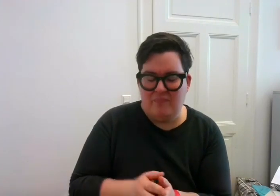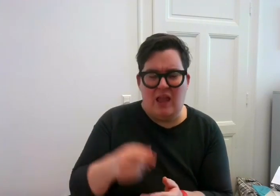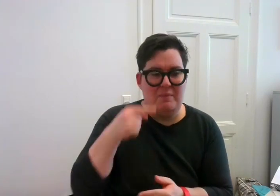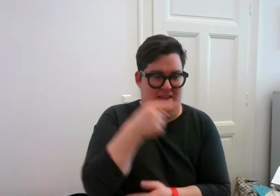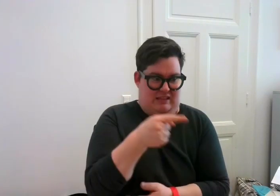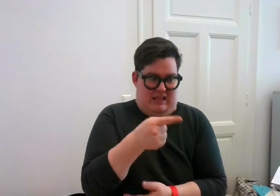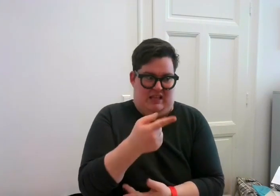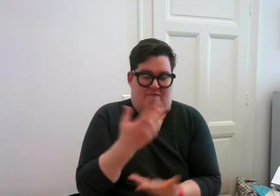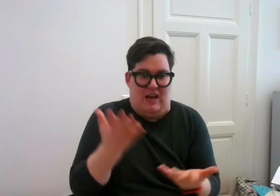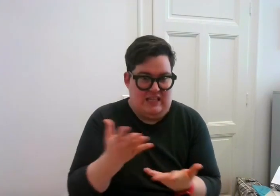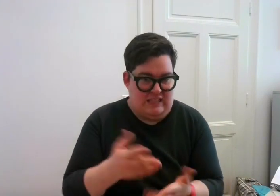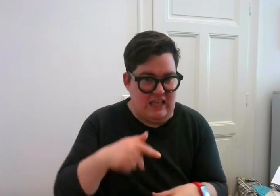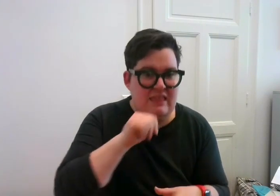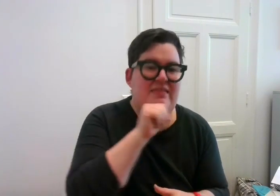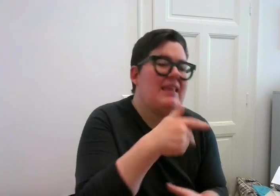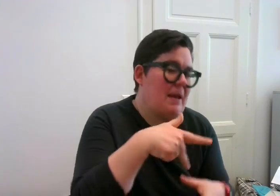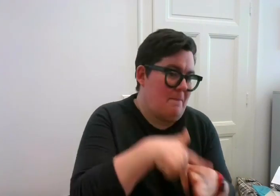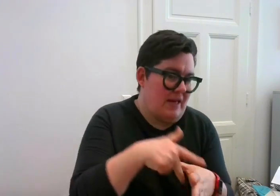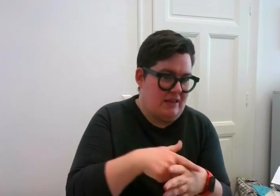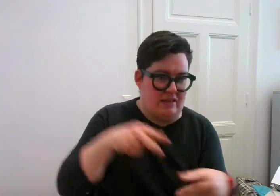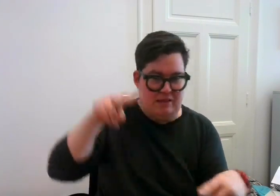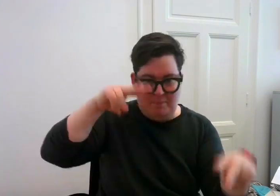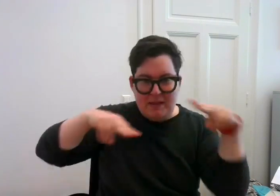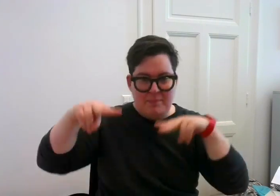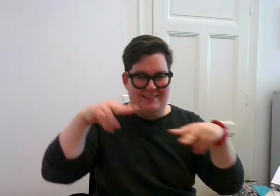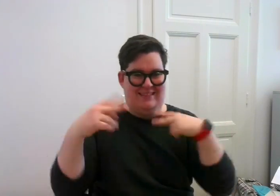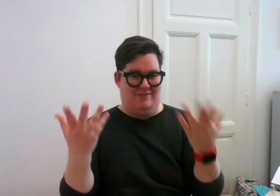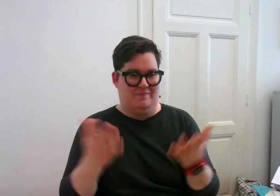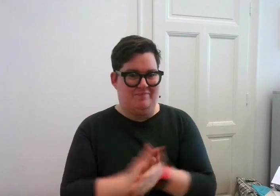But this is a largely non-disabled perspective.